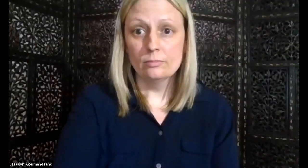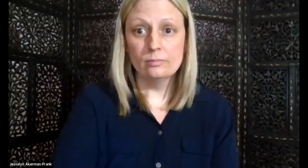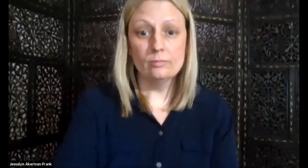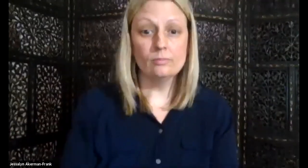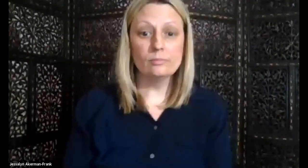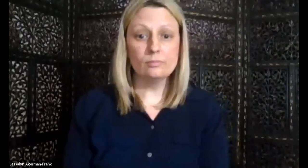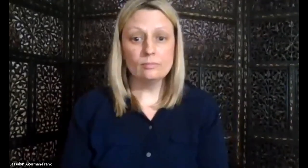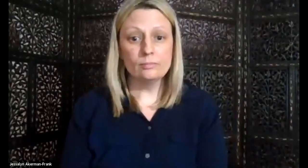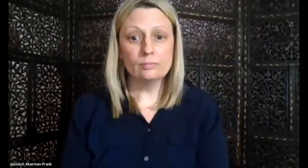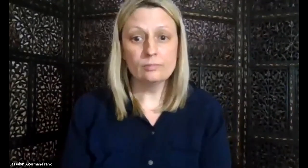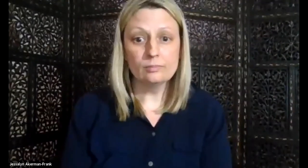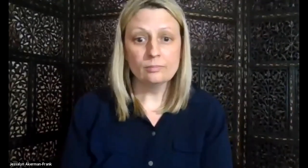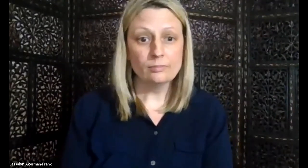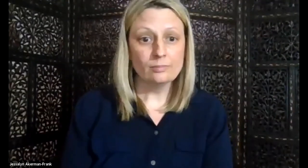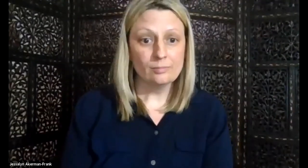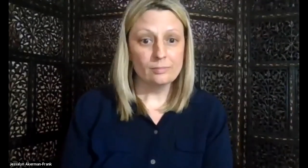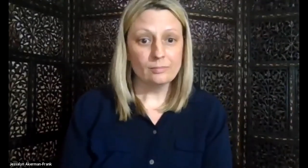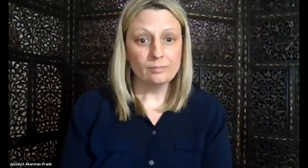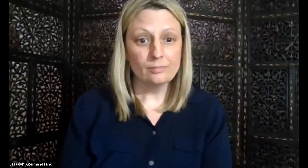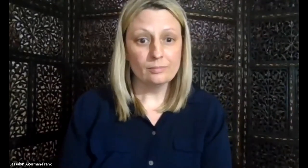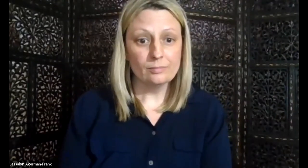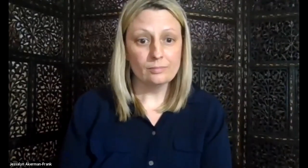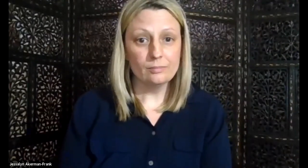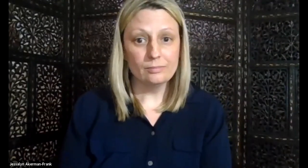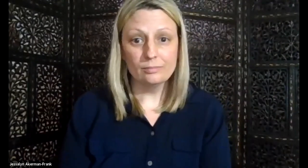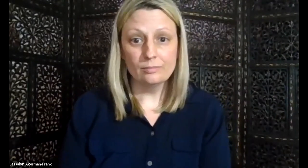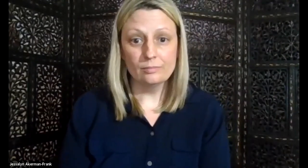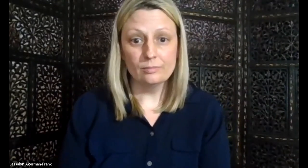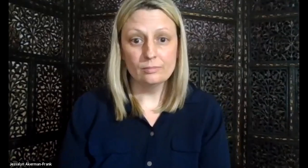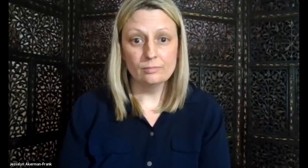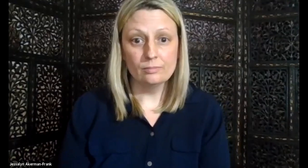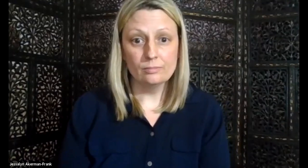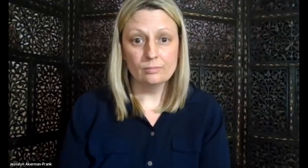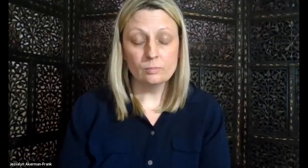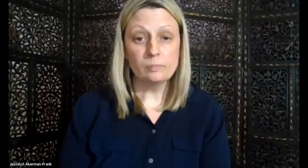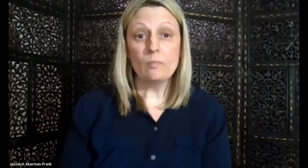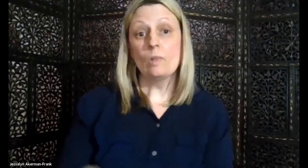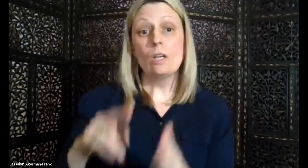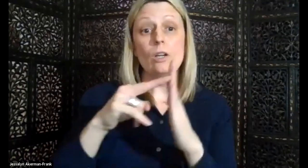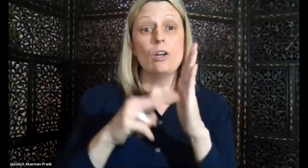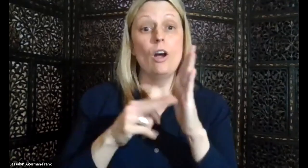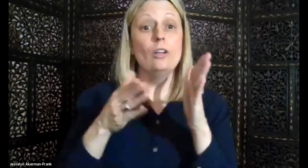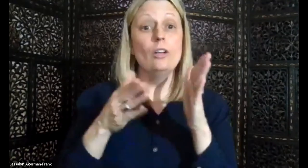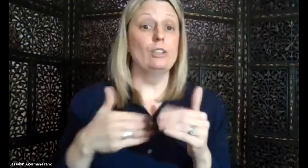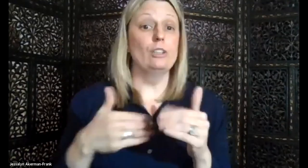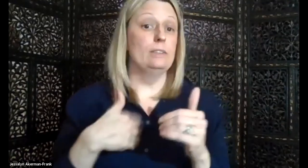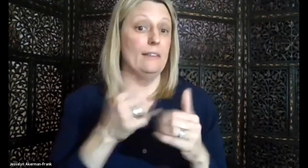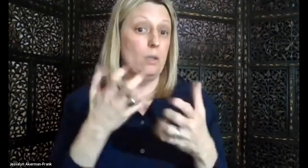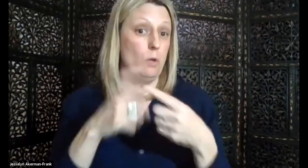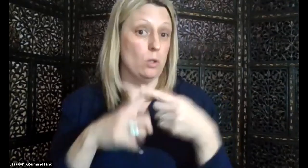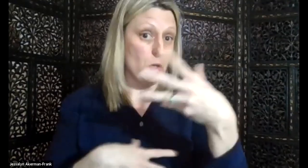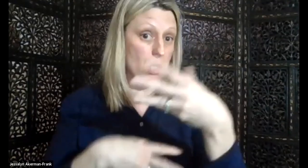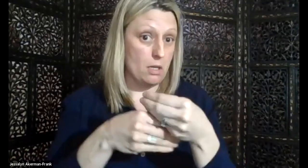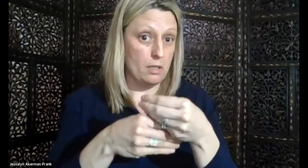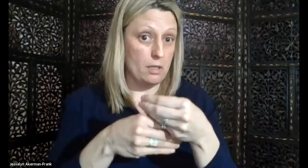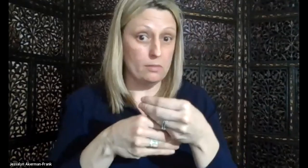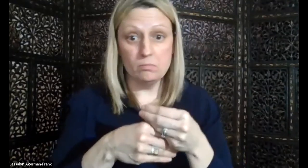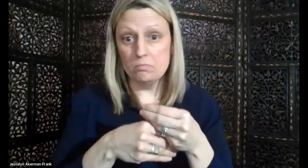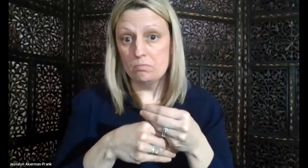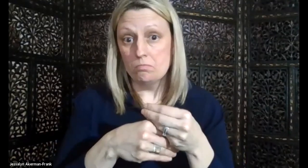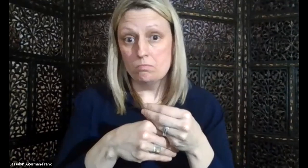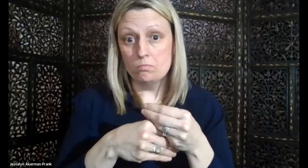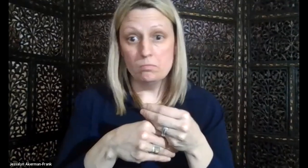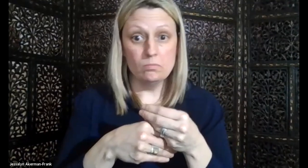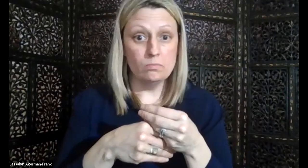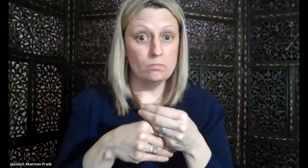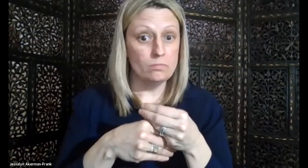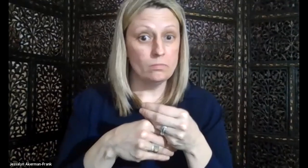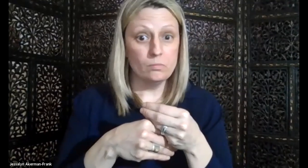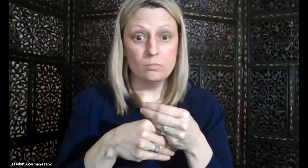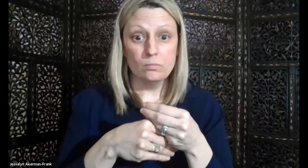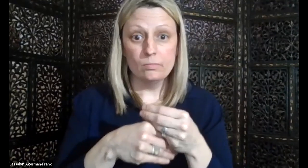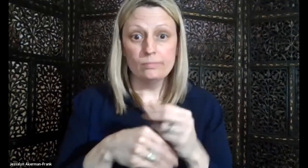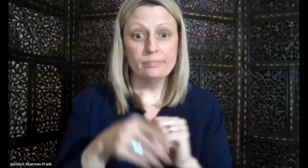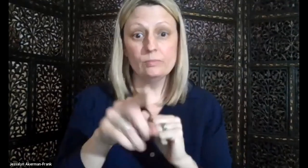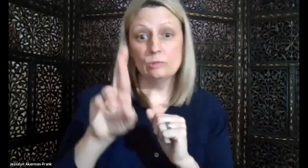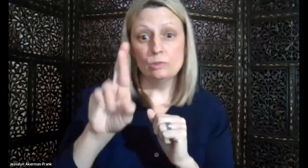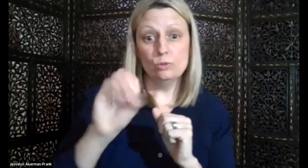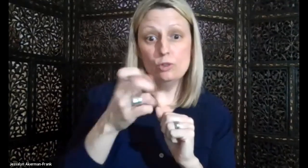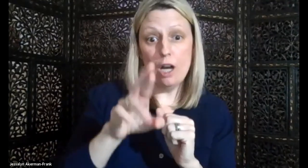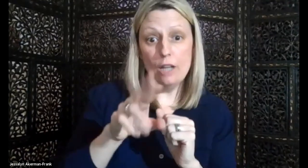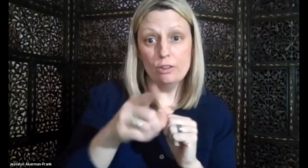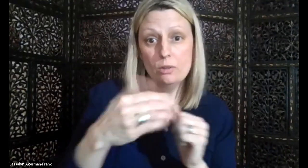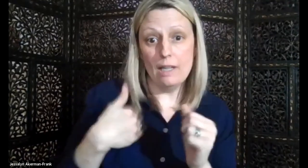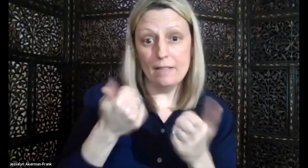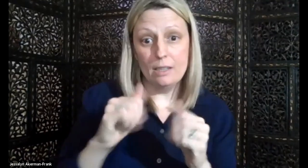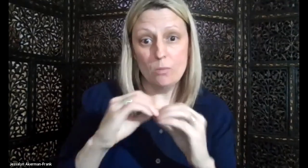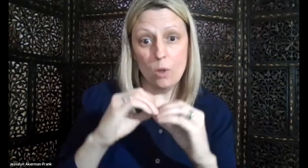other contractors that want to add anything?